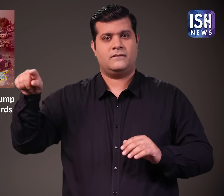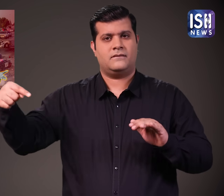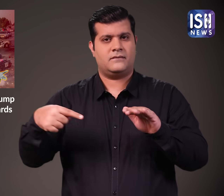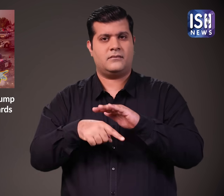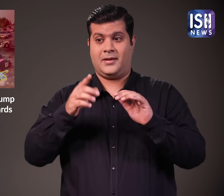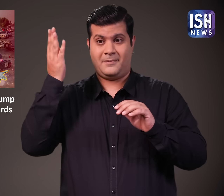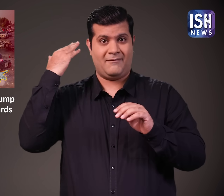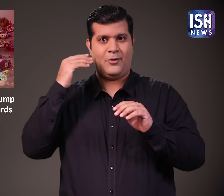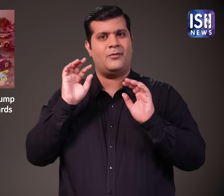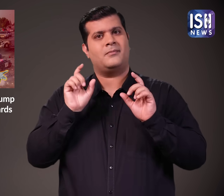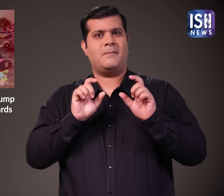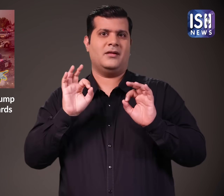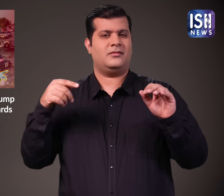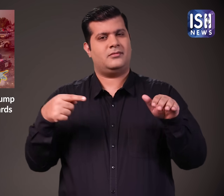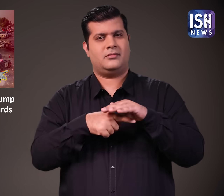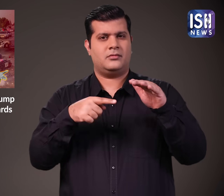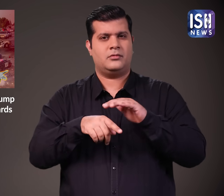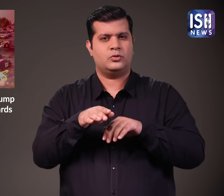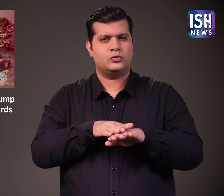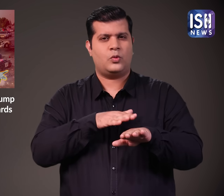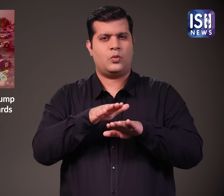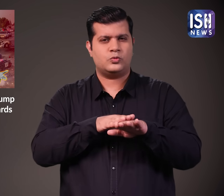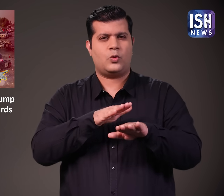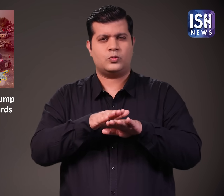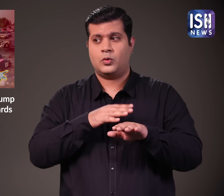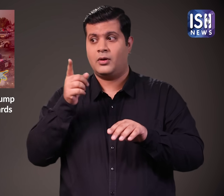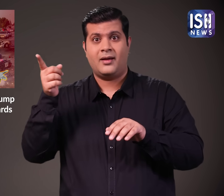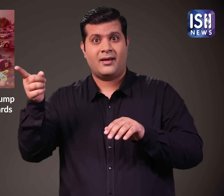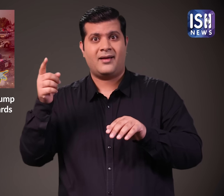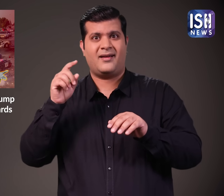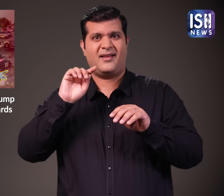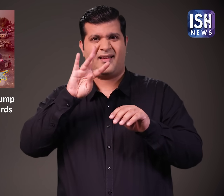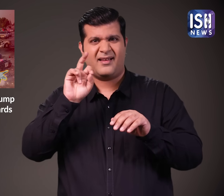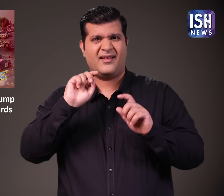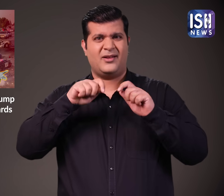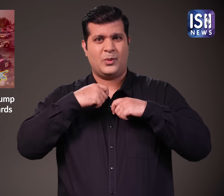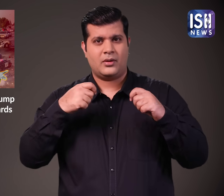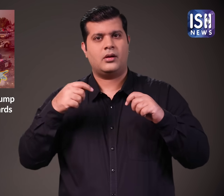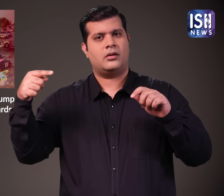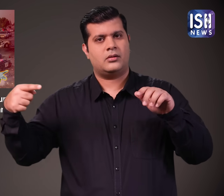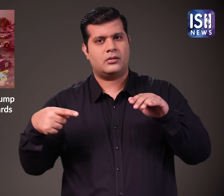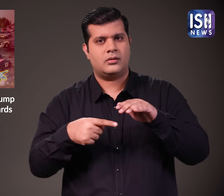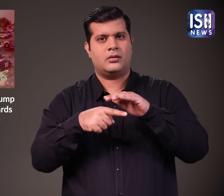But slowly, these criminals have started entering the US, which earlier was not there.